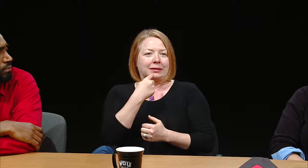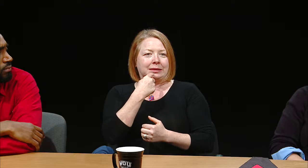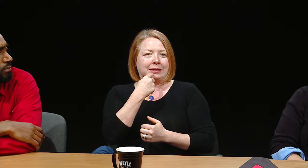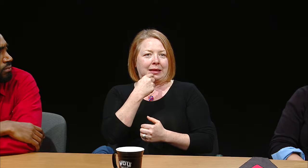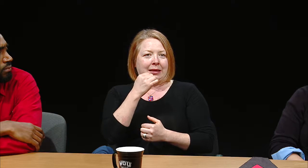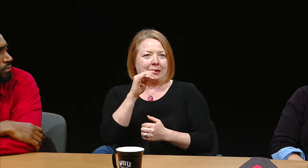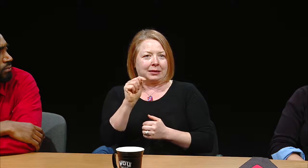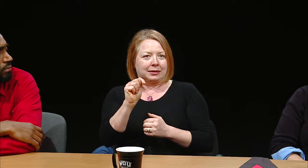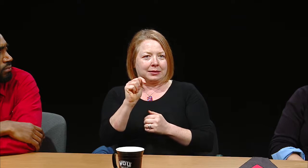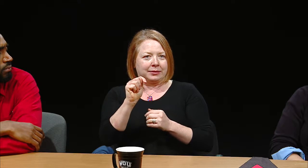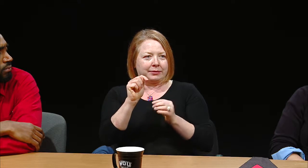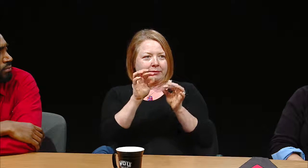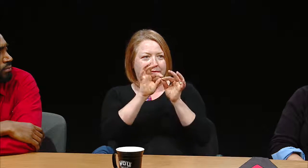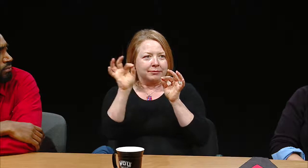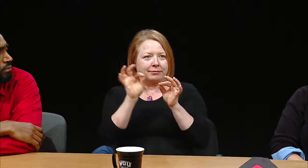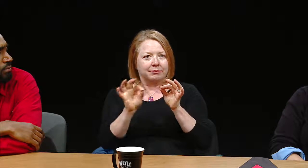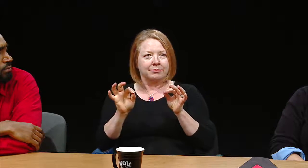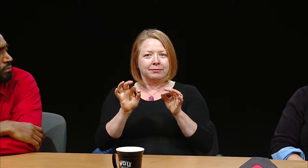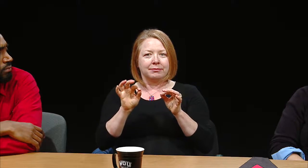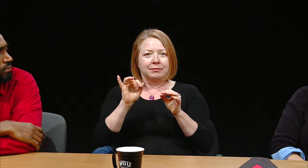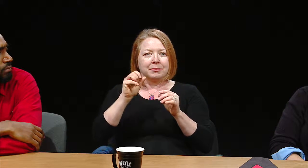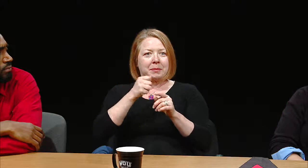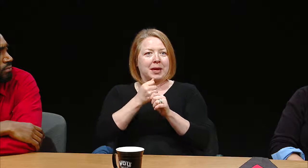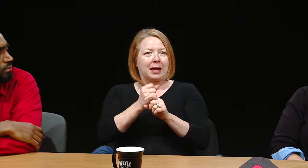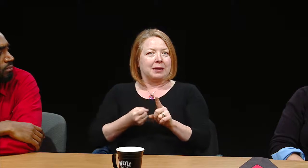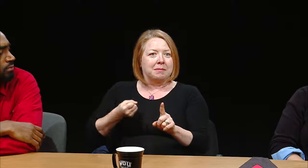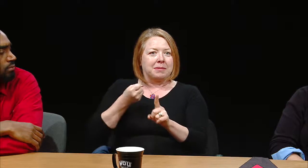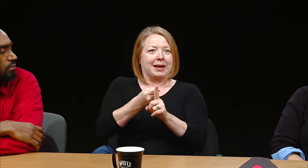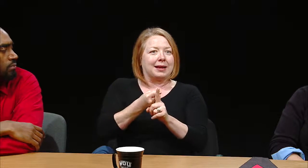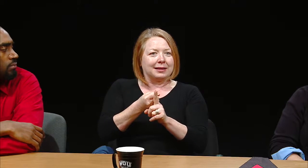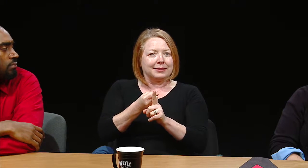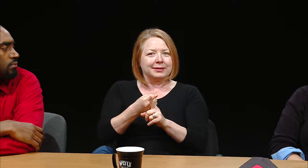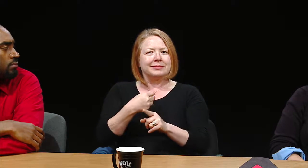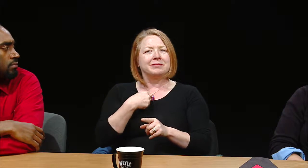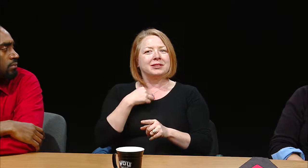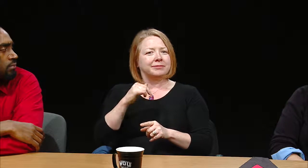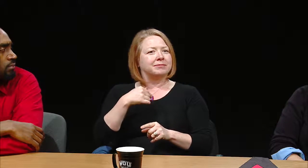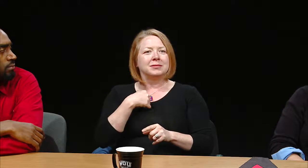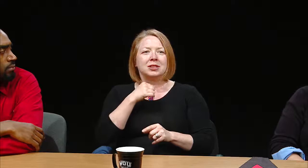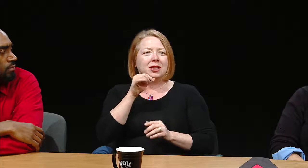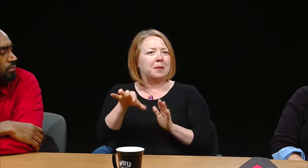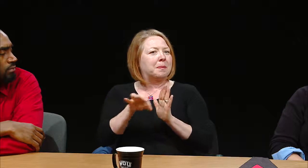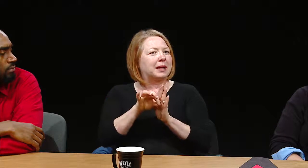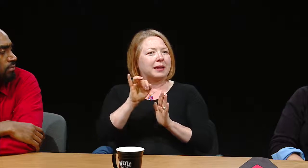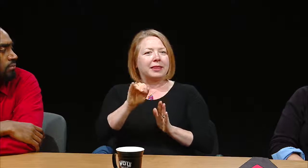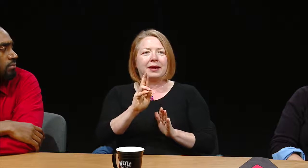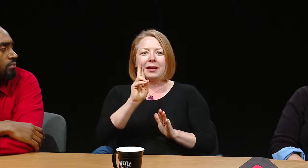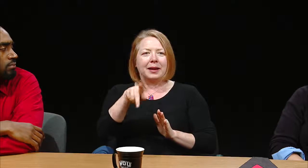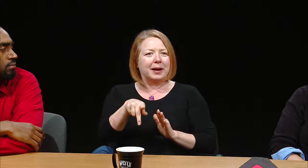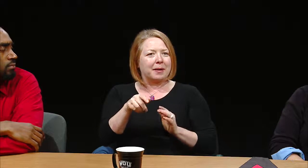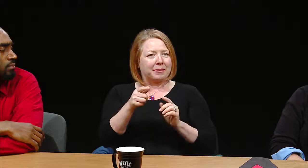"And if somebody reads this, are they going to pick our family? "And if they don't pick our family, is it because of my captions?" You know, it just went down that rabbit hole, right?